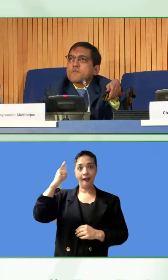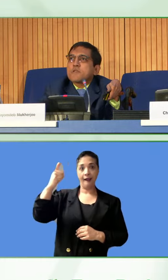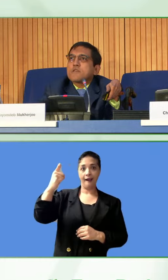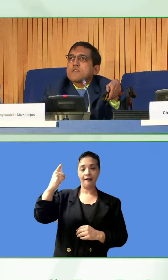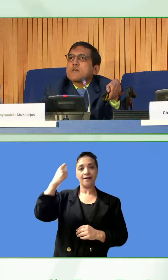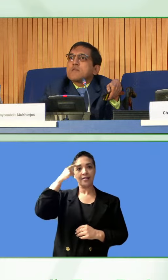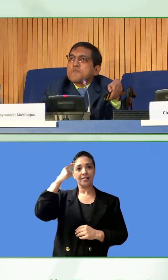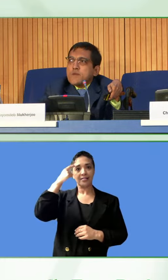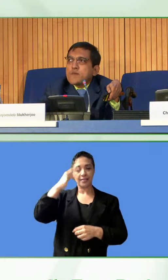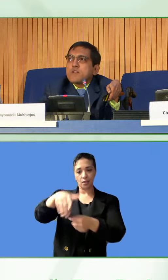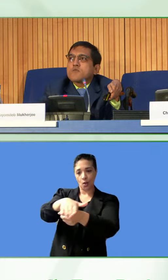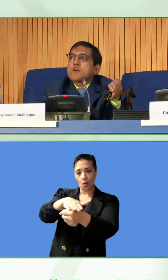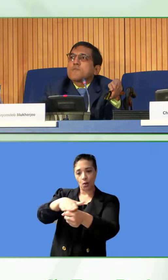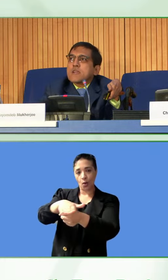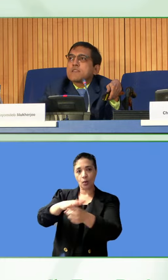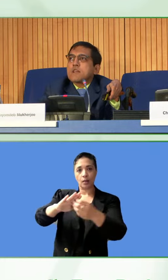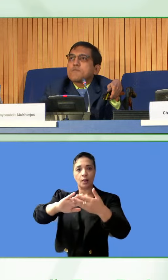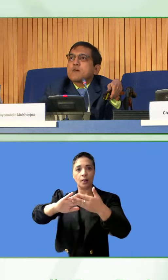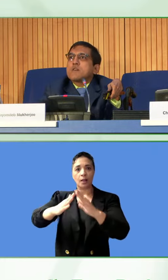from the people who are making them.